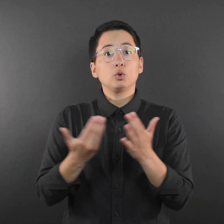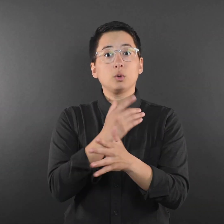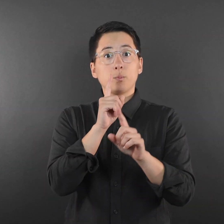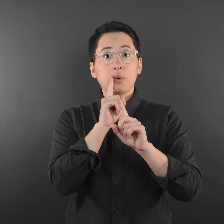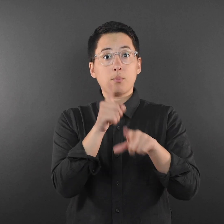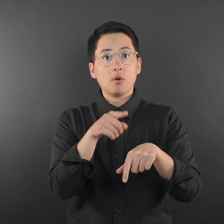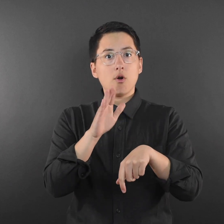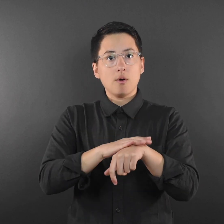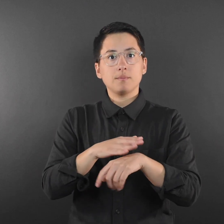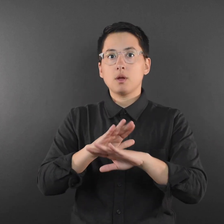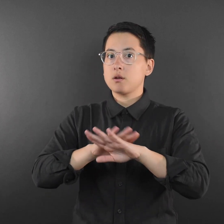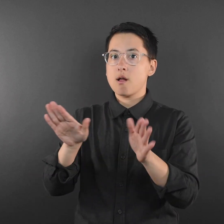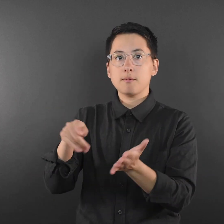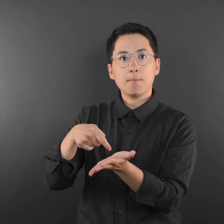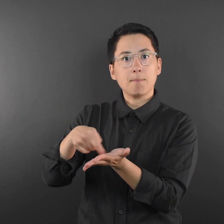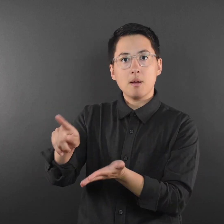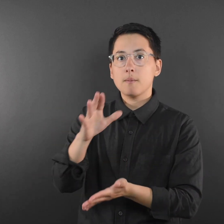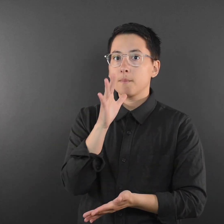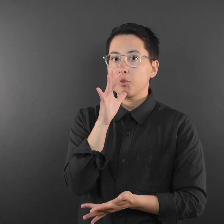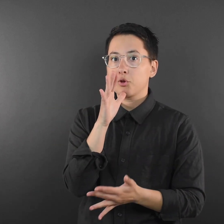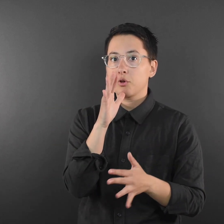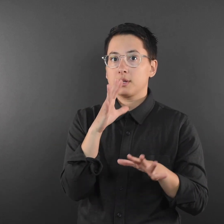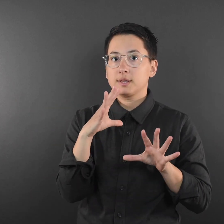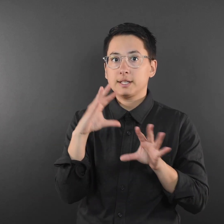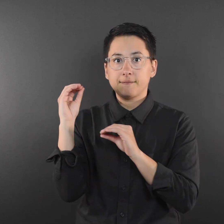New Report on Unpaid Maternity Leave in Minnesota